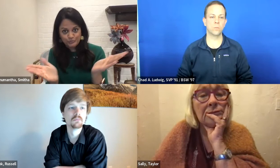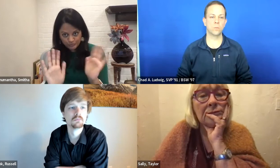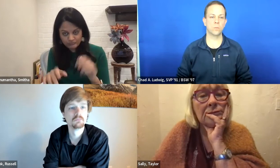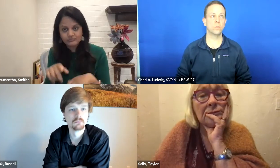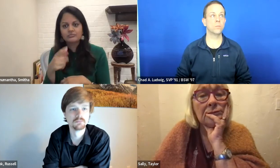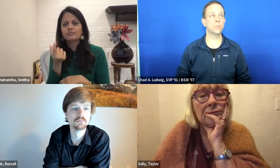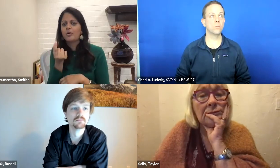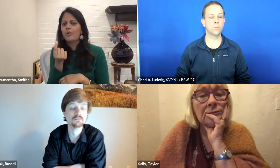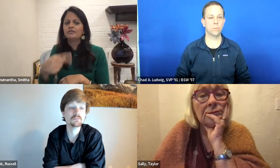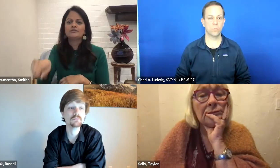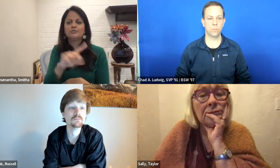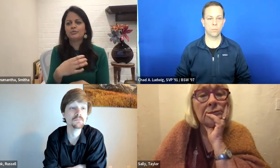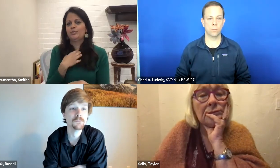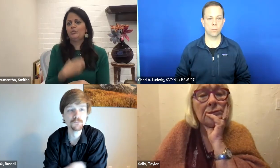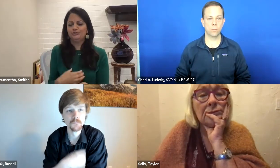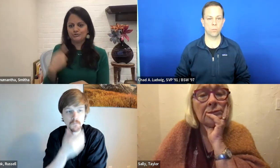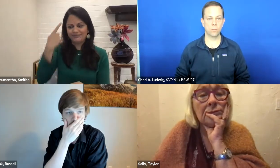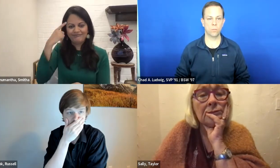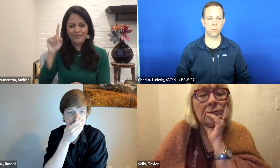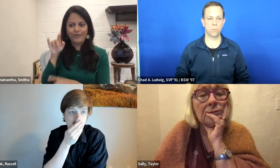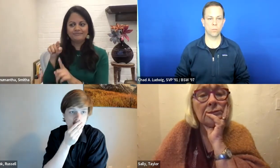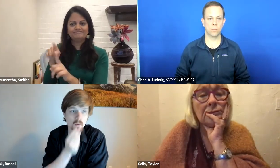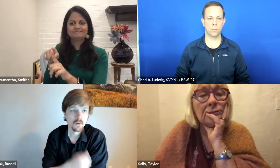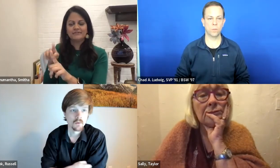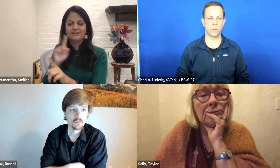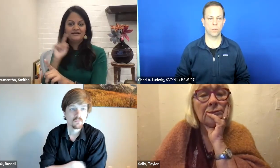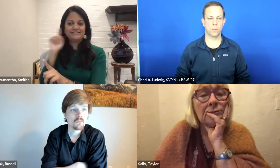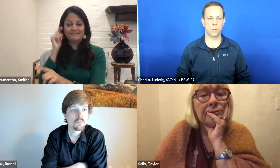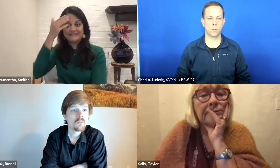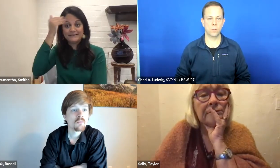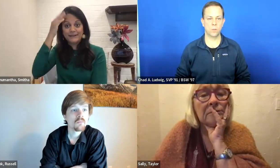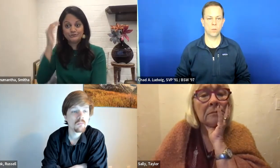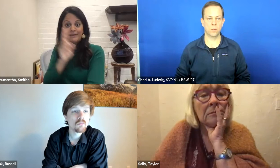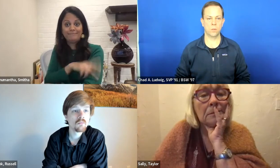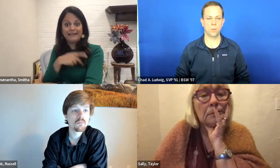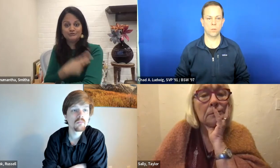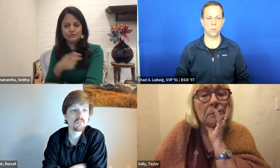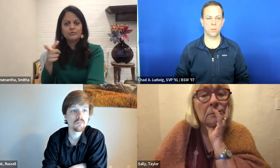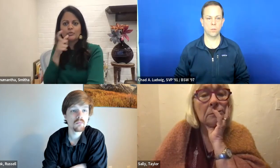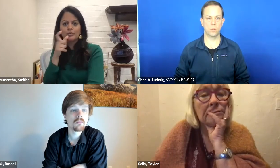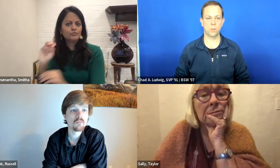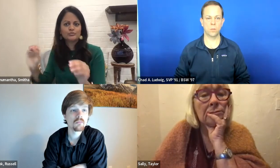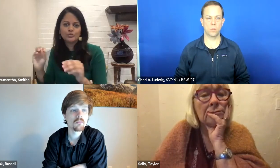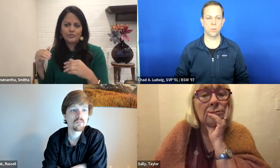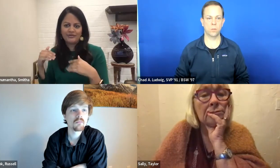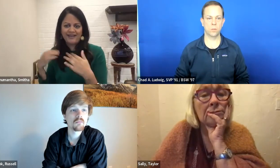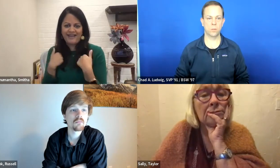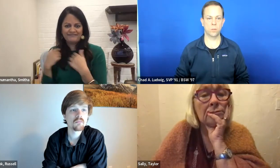One last question for the 3 of you on our panel. What do you wish for Deaf dementia patients